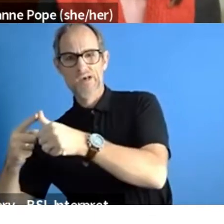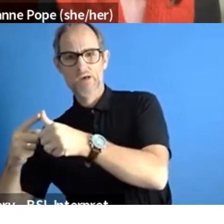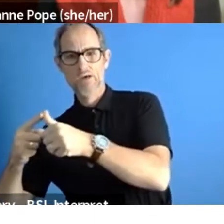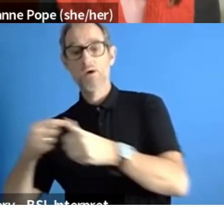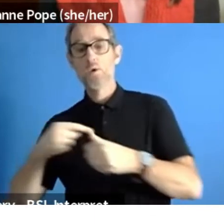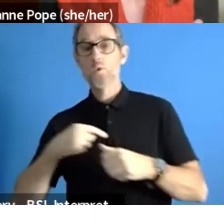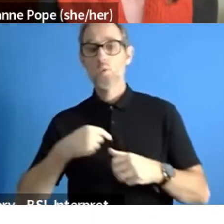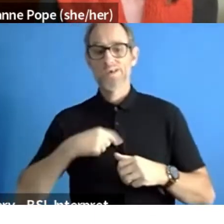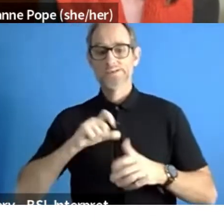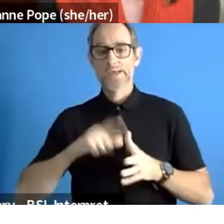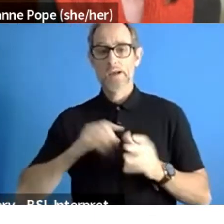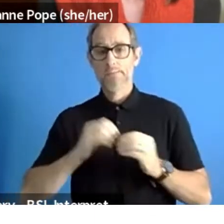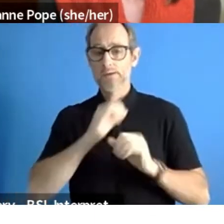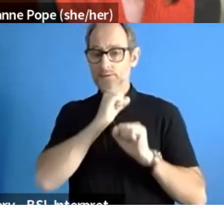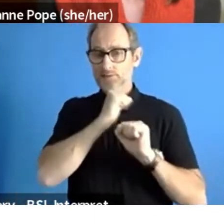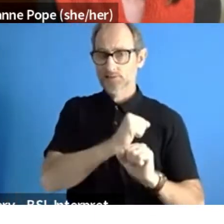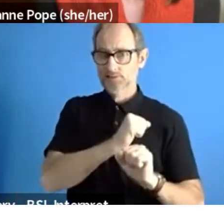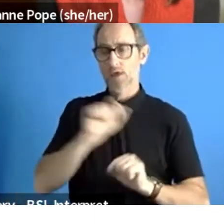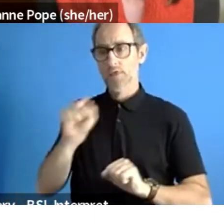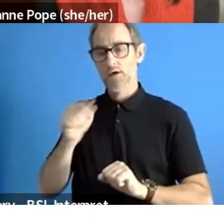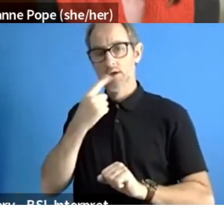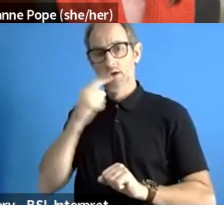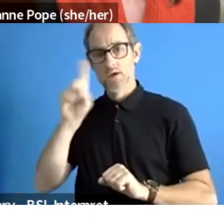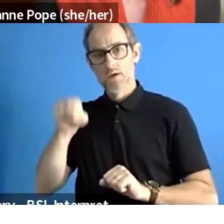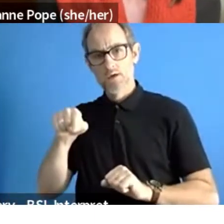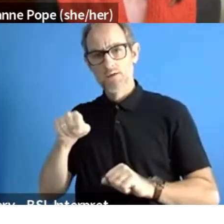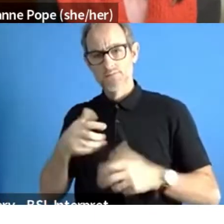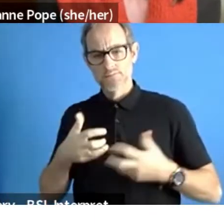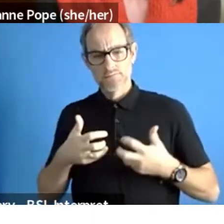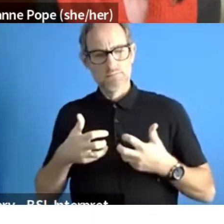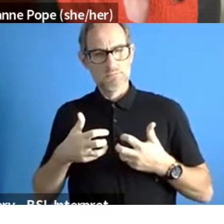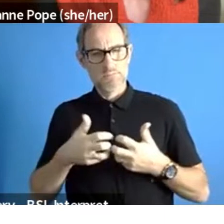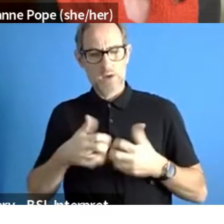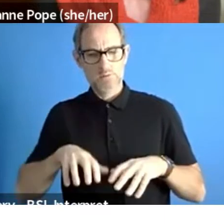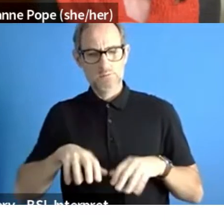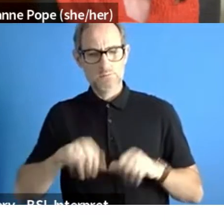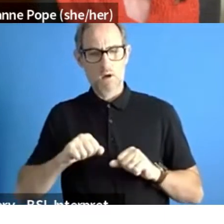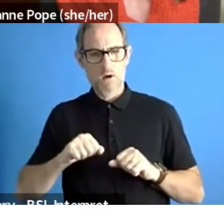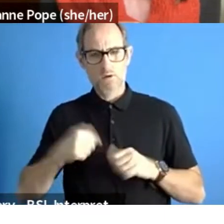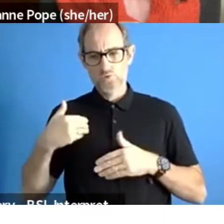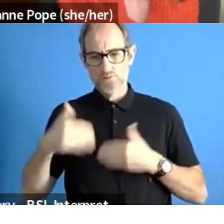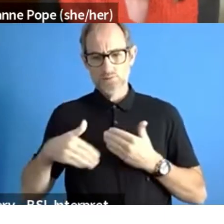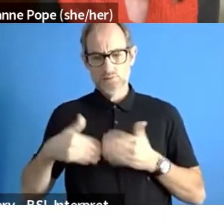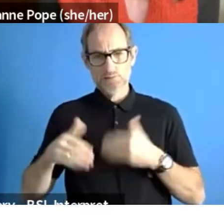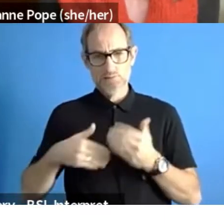to that but how do we start on our journey in terms of meeting that